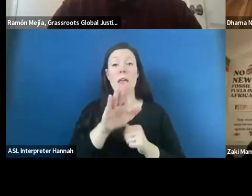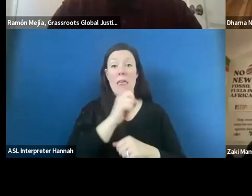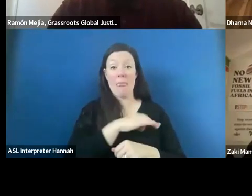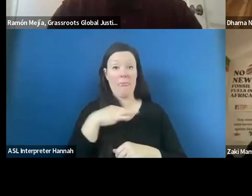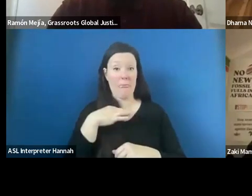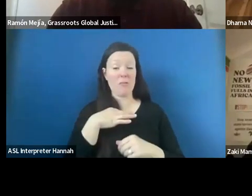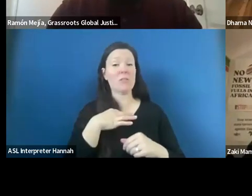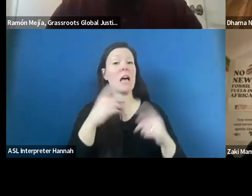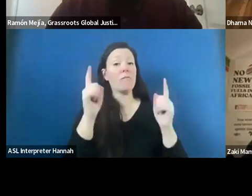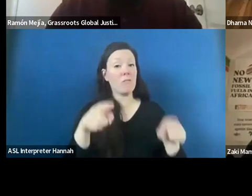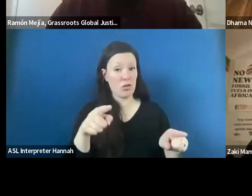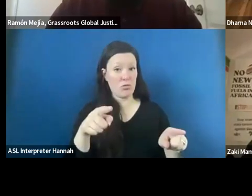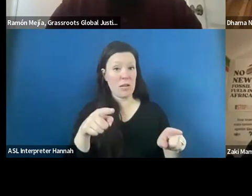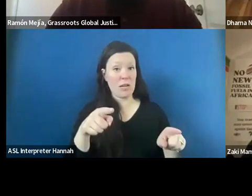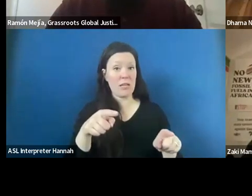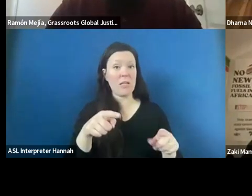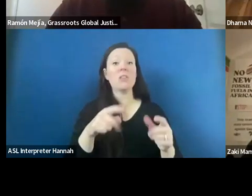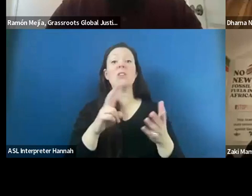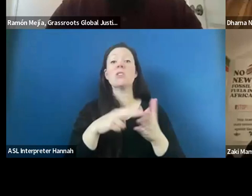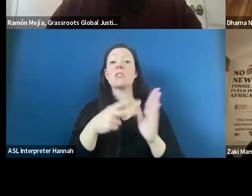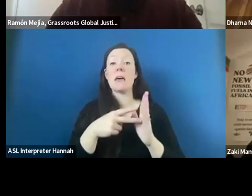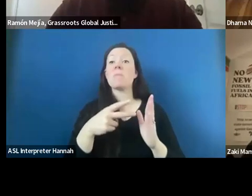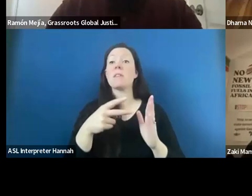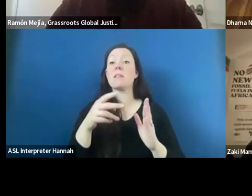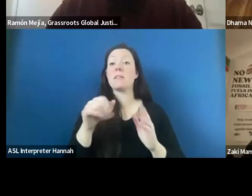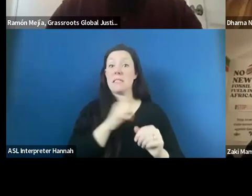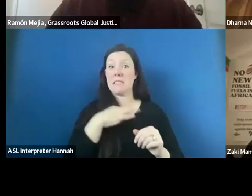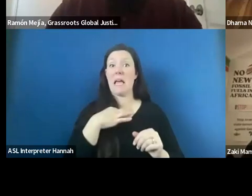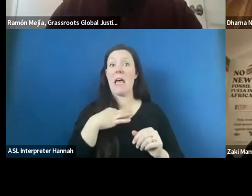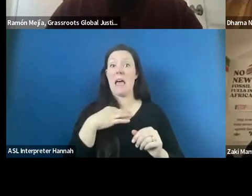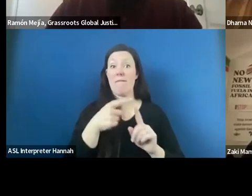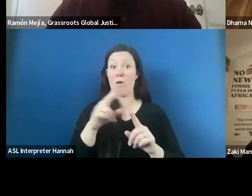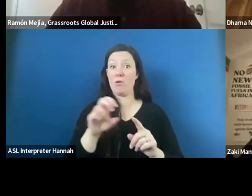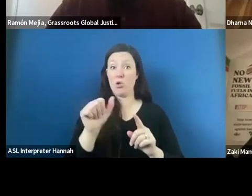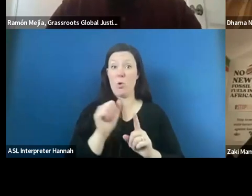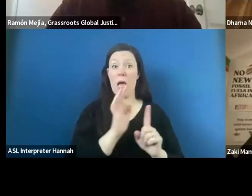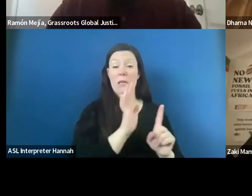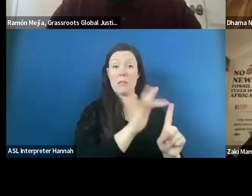and got other countries to go along with the